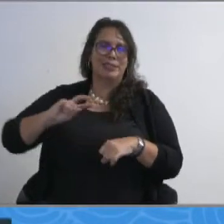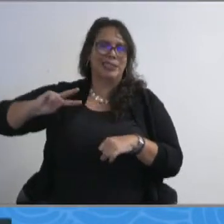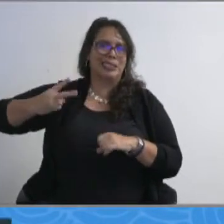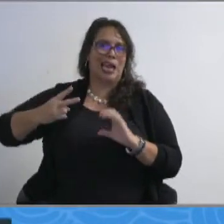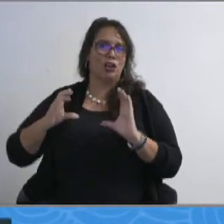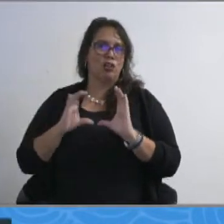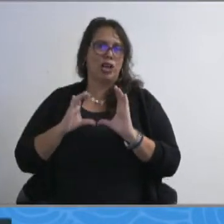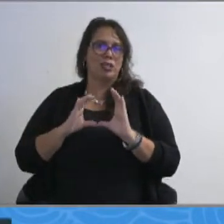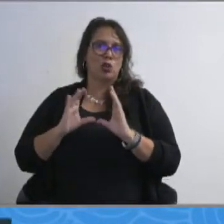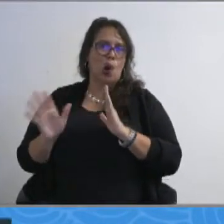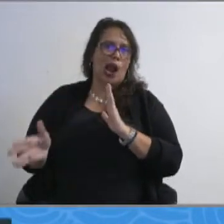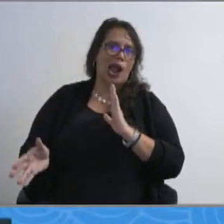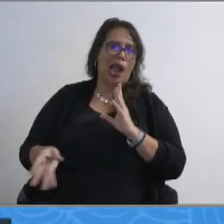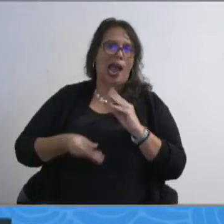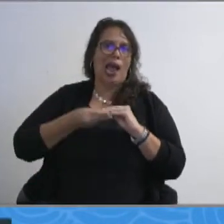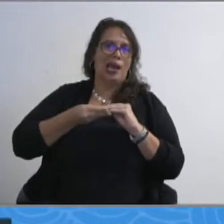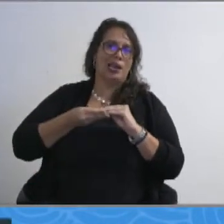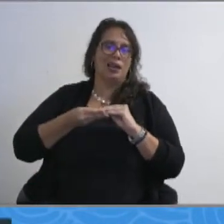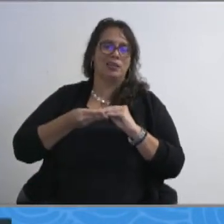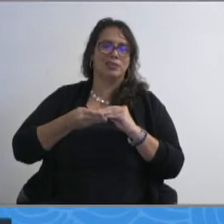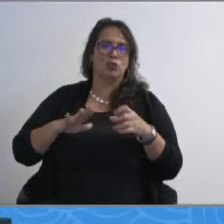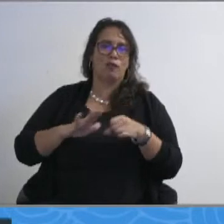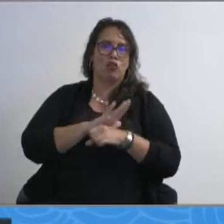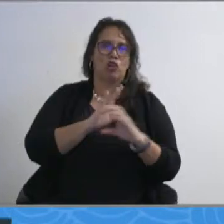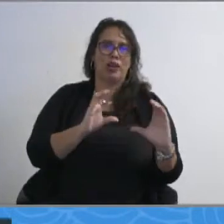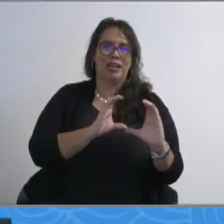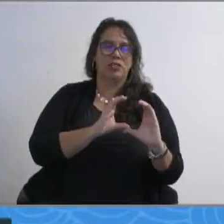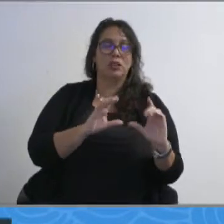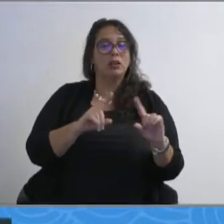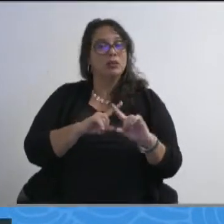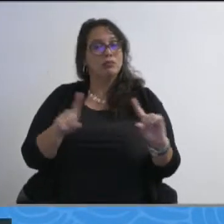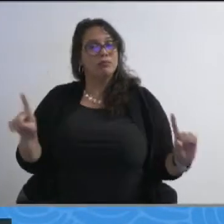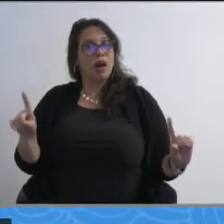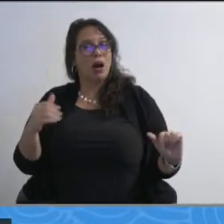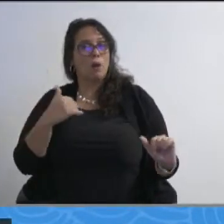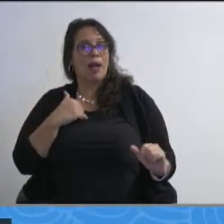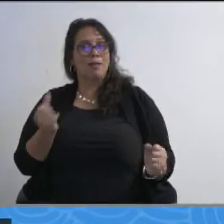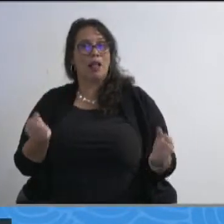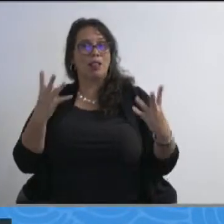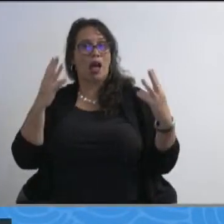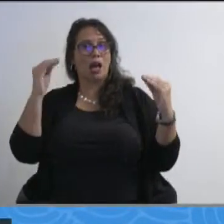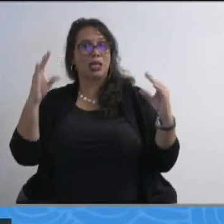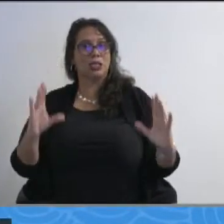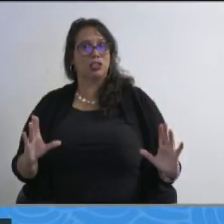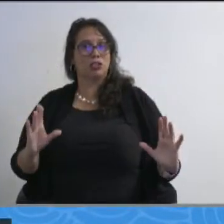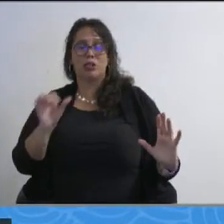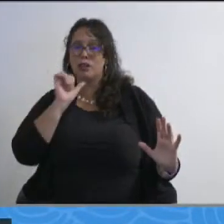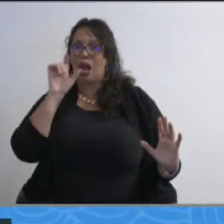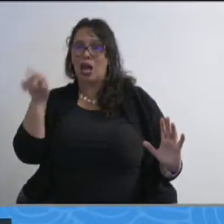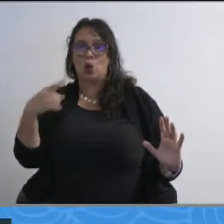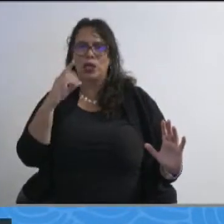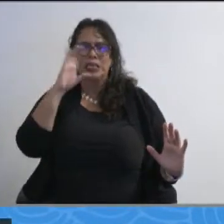or an add on to your regular full credential. But that said, we do have a lot of teachers who are not only exploring that,